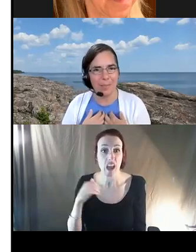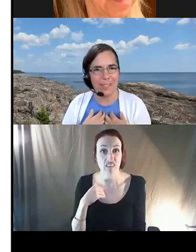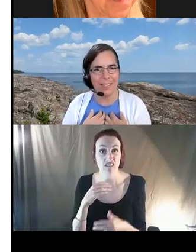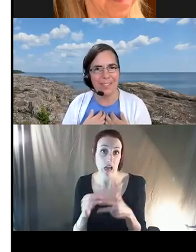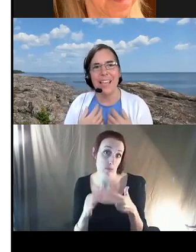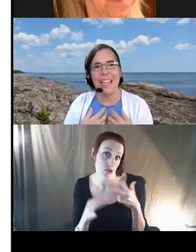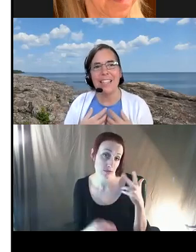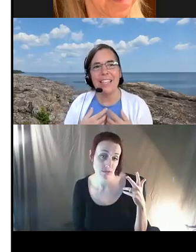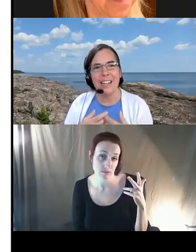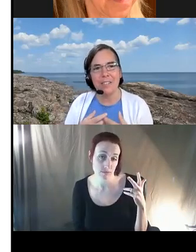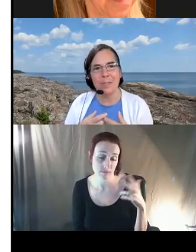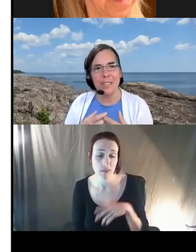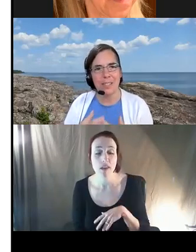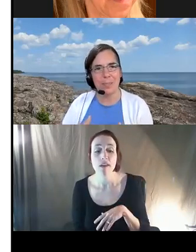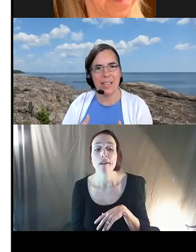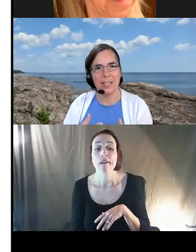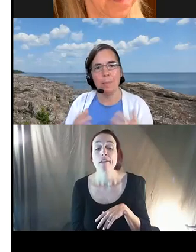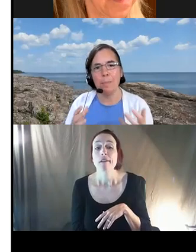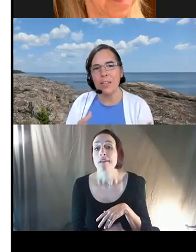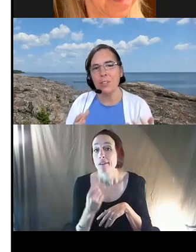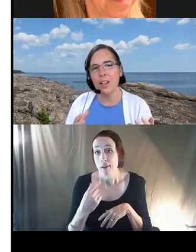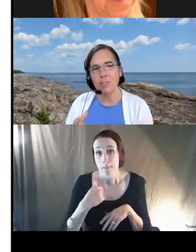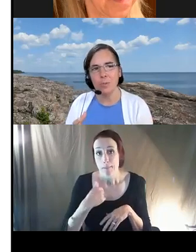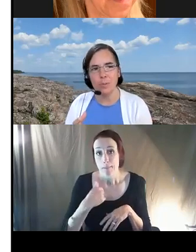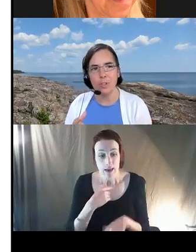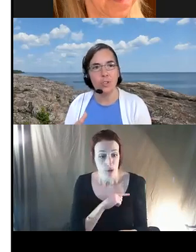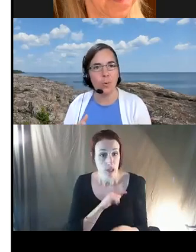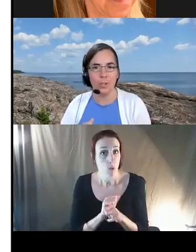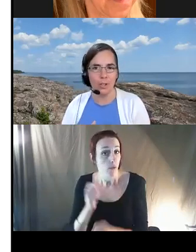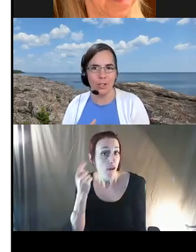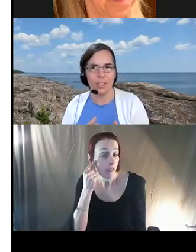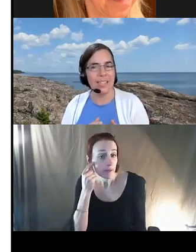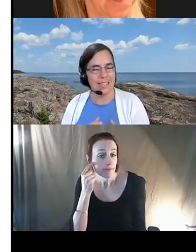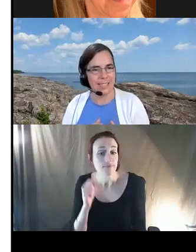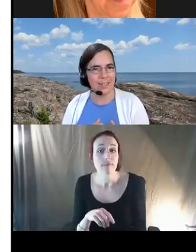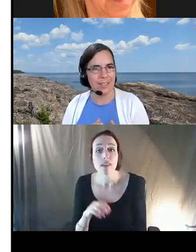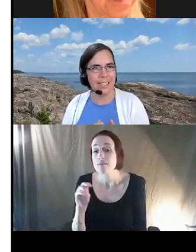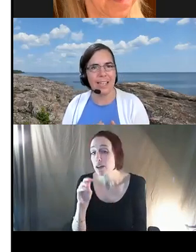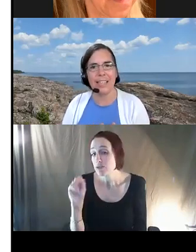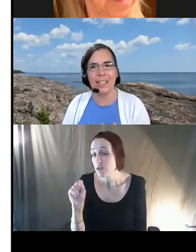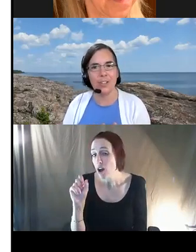government, and in the government space Microsoft tools don't look necessarily like they look